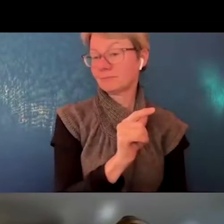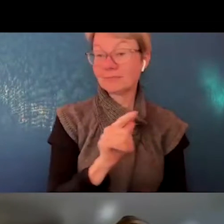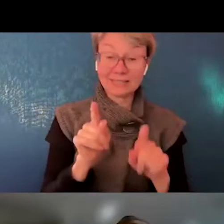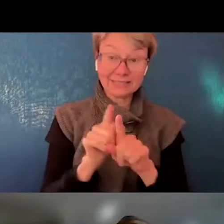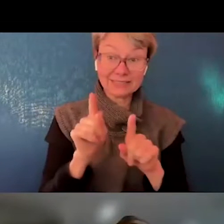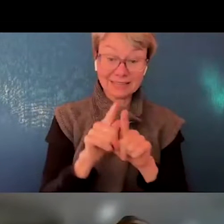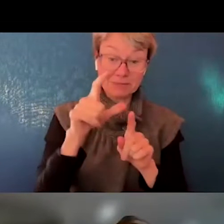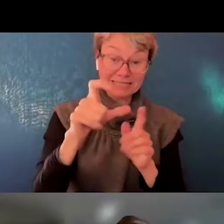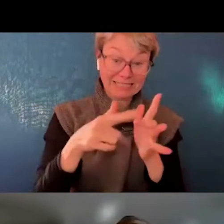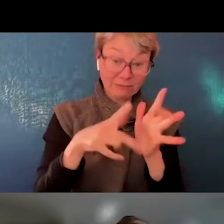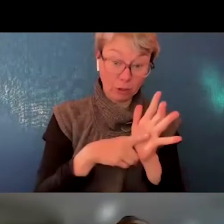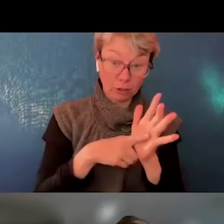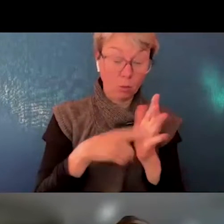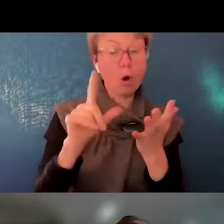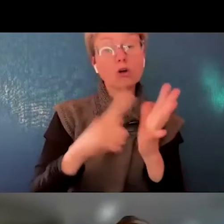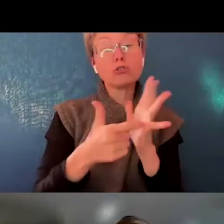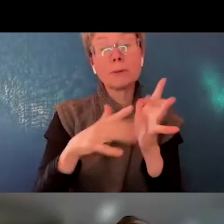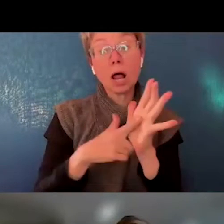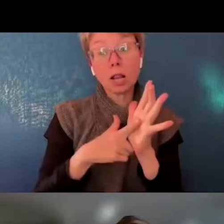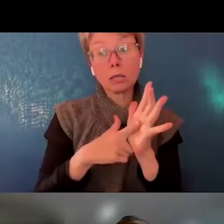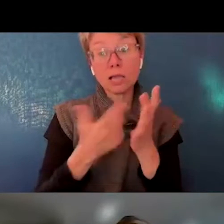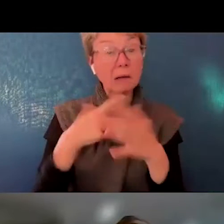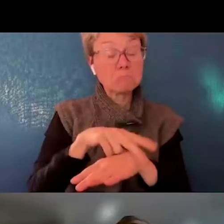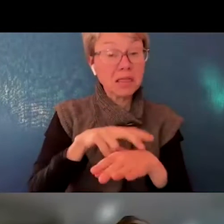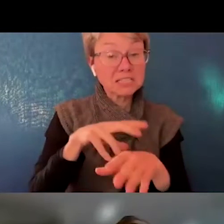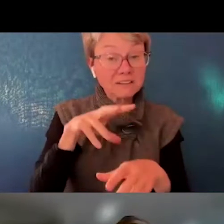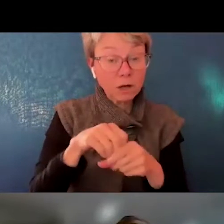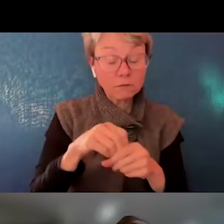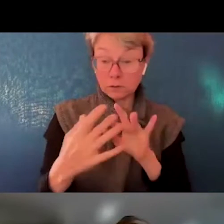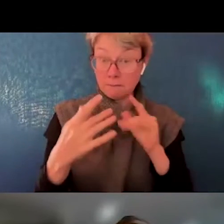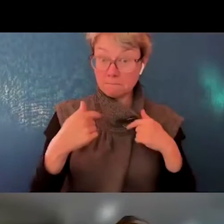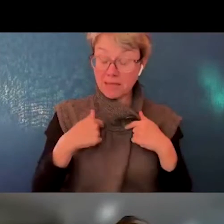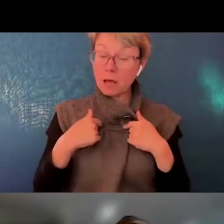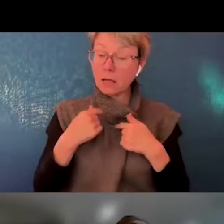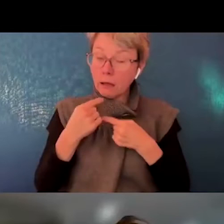specific criminal lawyer if someone actually needs criminal law advice so when it comes to family law